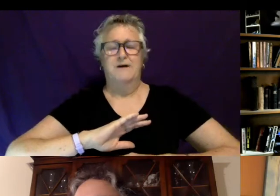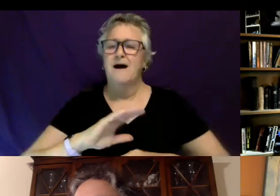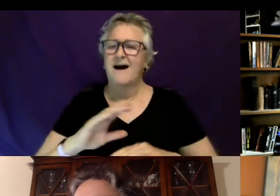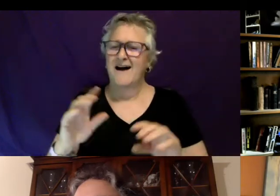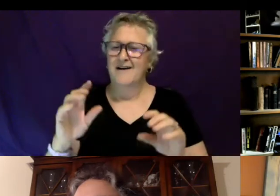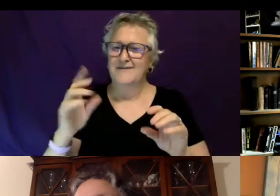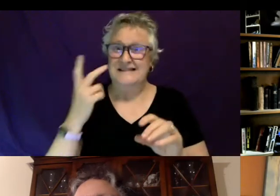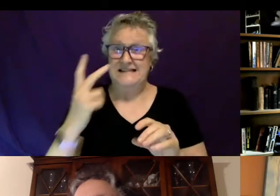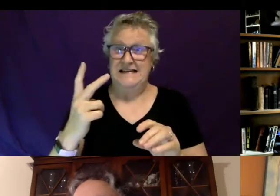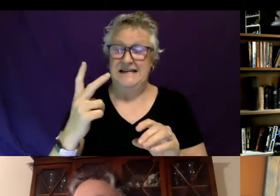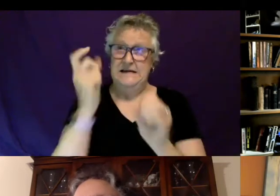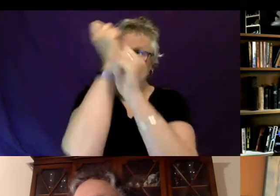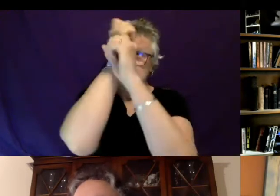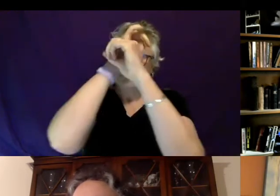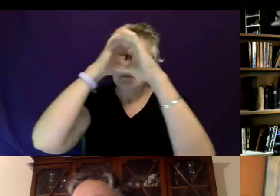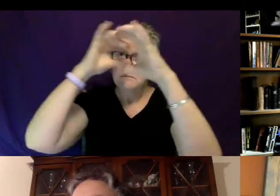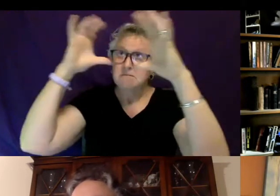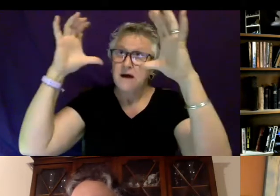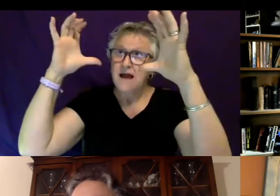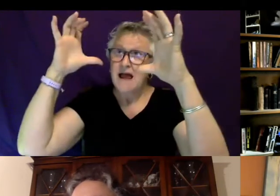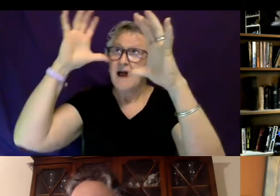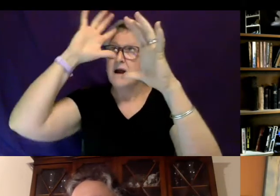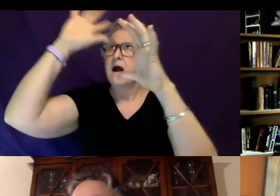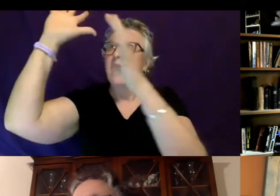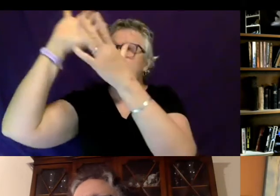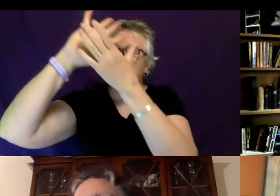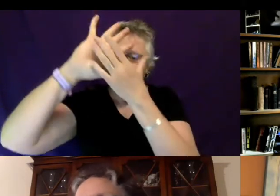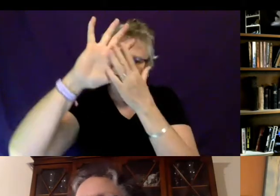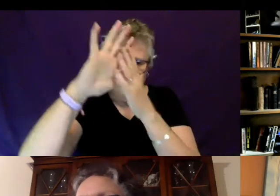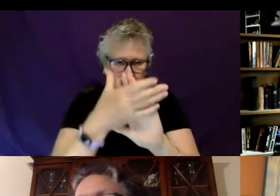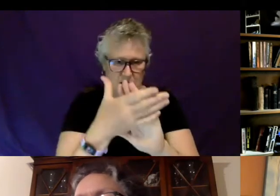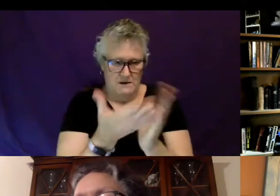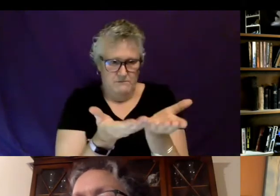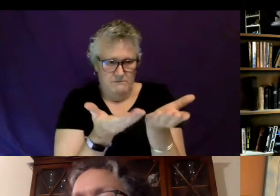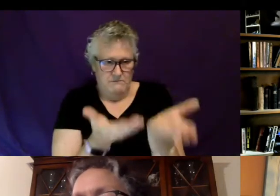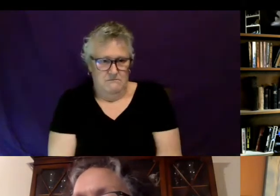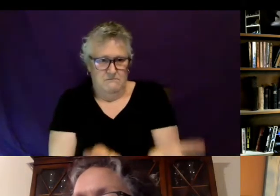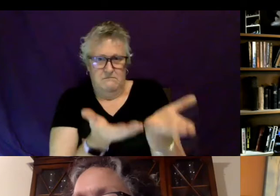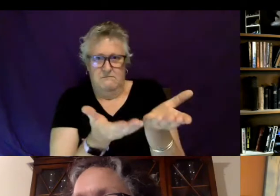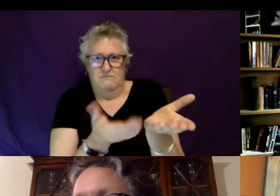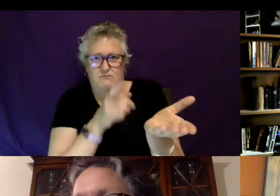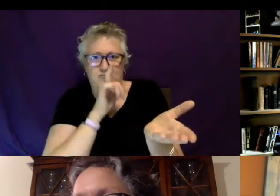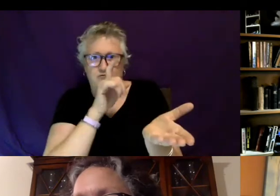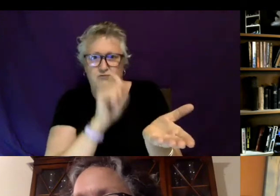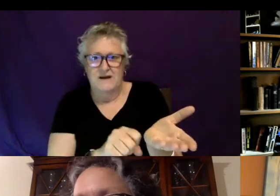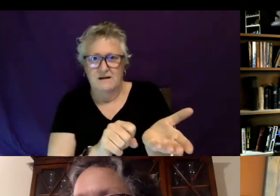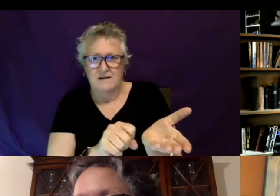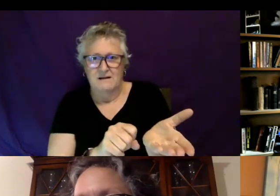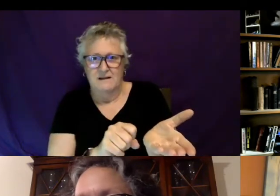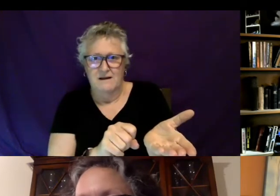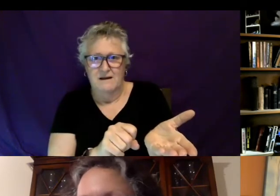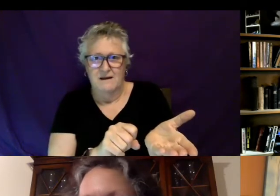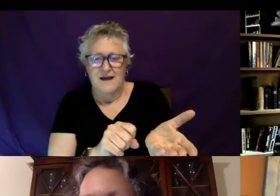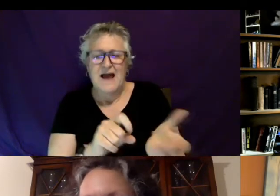head, come true, and uh... [parrot continues chirping] You have a parrot? Yeah, that's that's her, she's